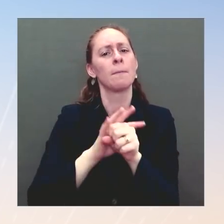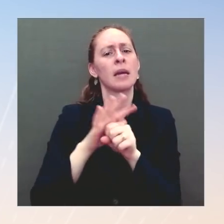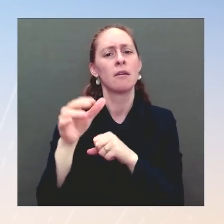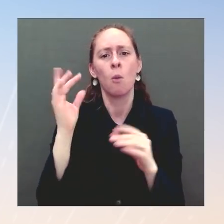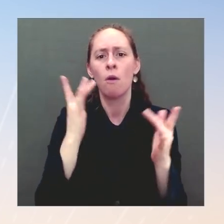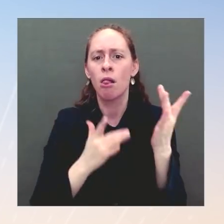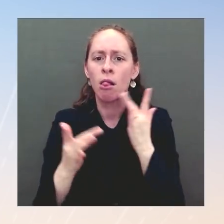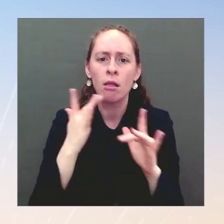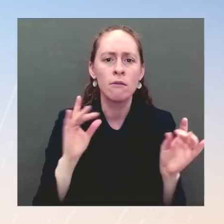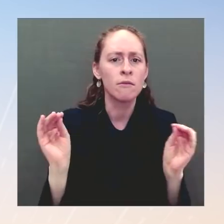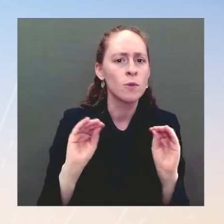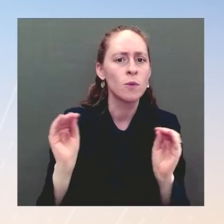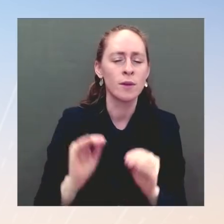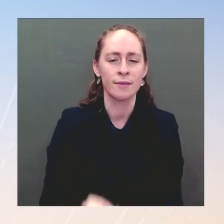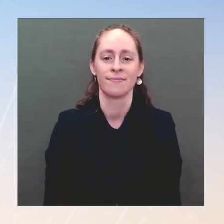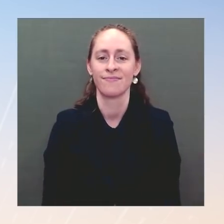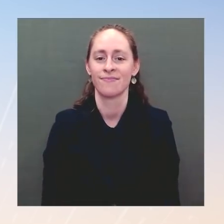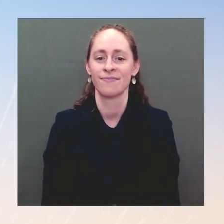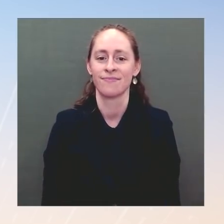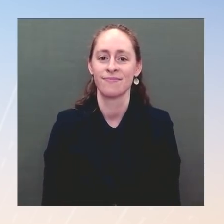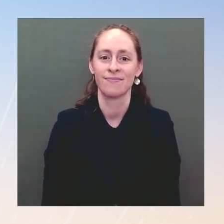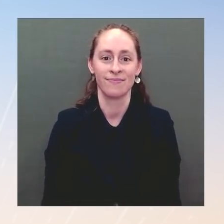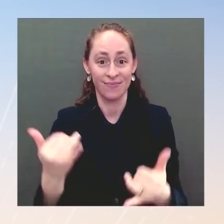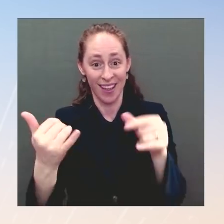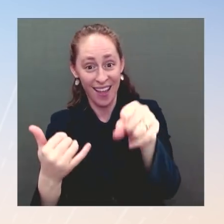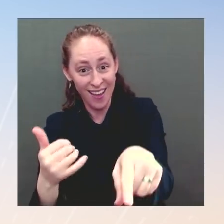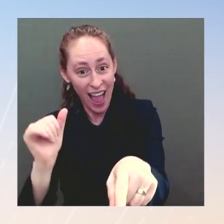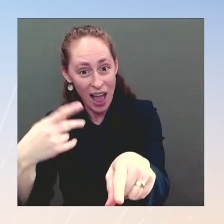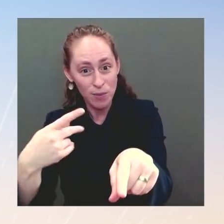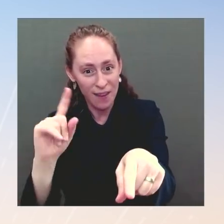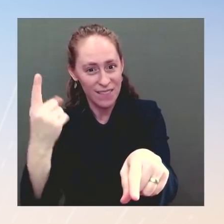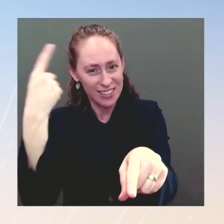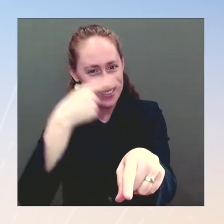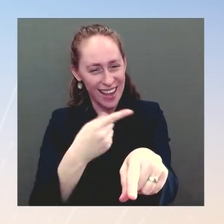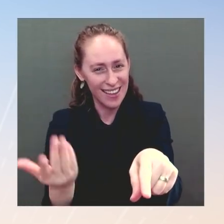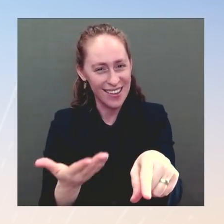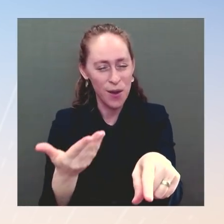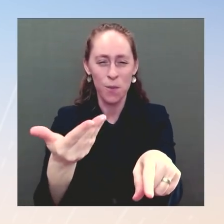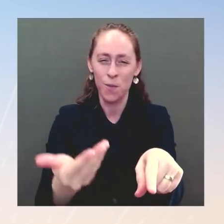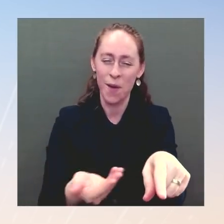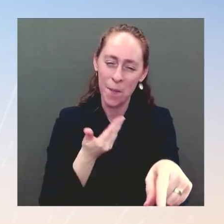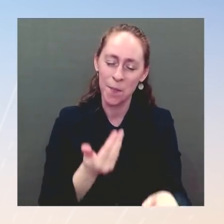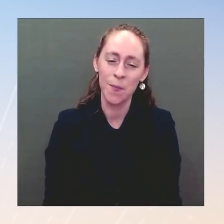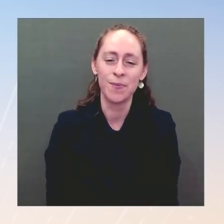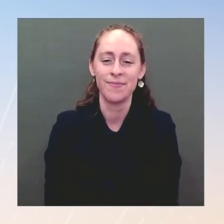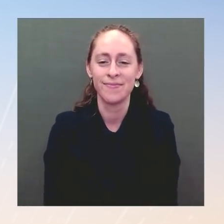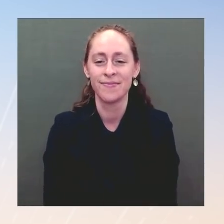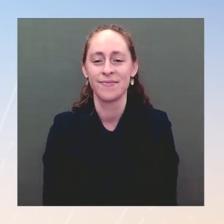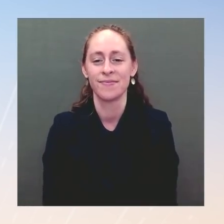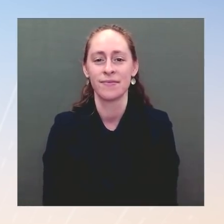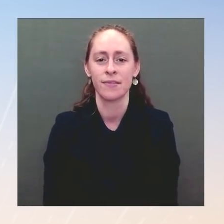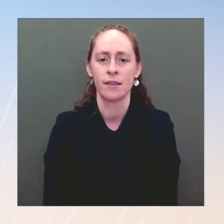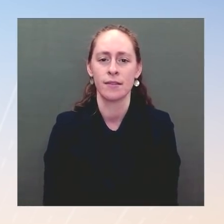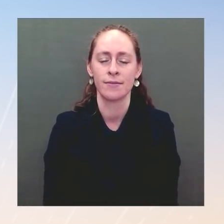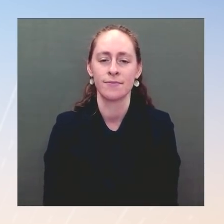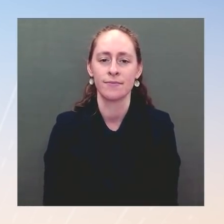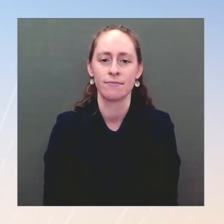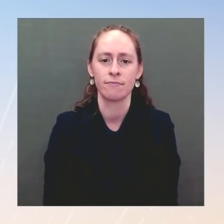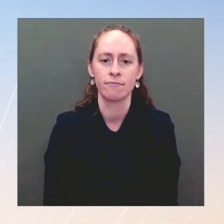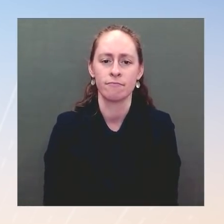The Press: Thank you very much. So a few questions about Ukraine. First, you talked about the impact of the economy on Russia. Ukraine is also feeling a lot of economic pain right now.